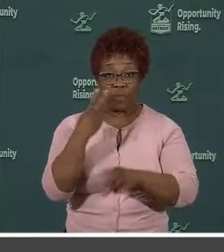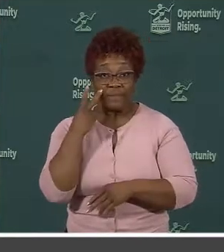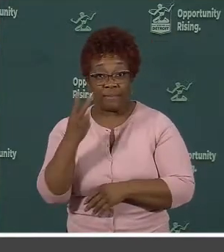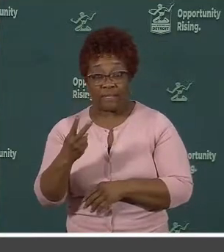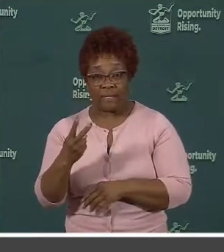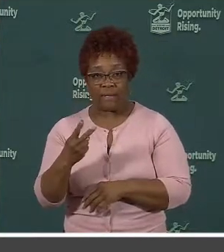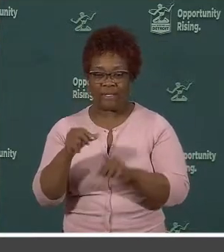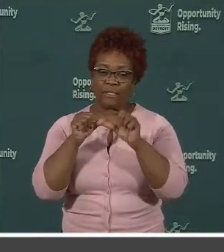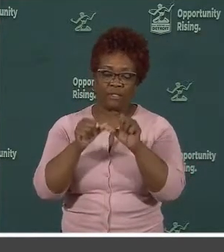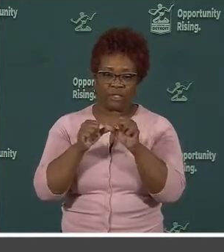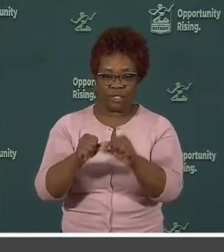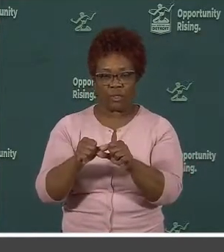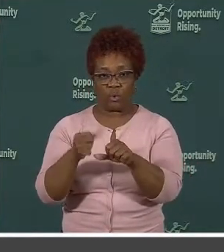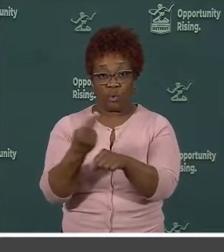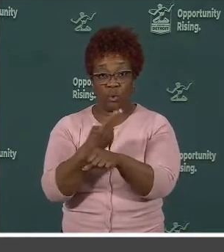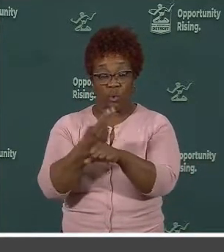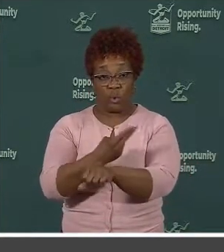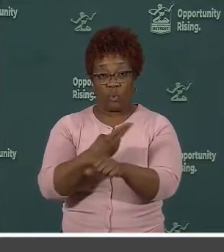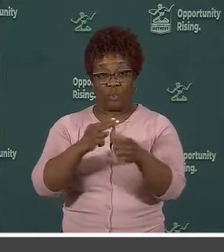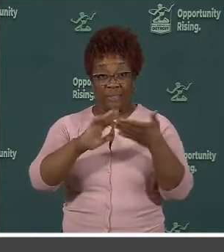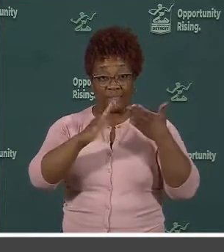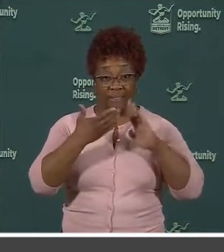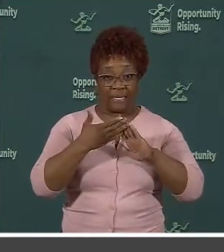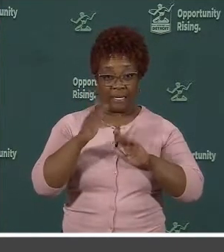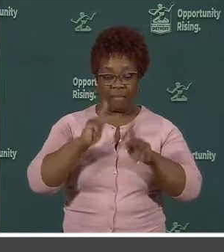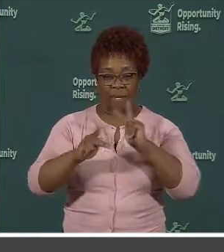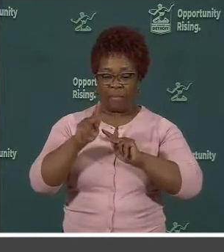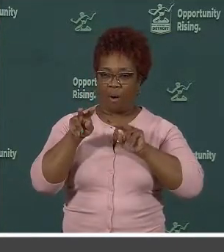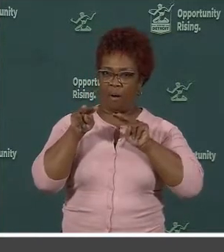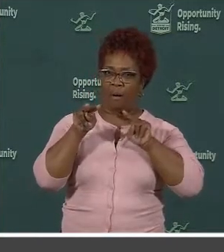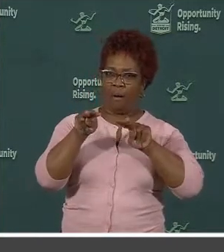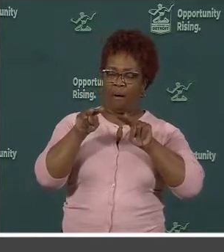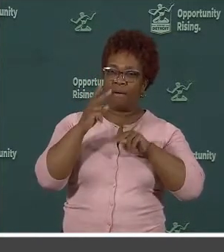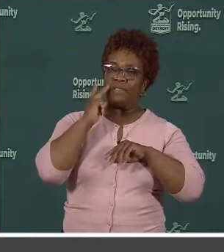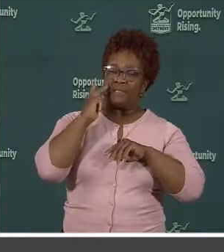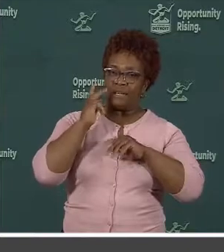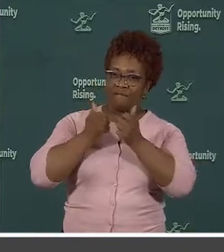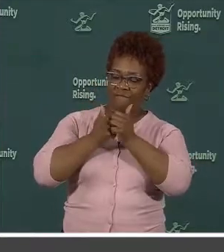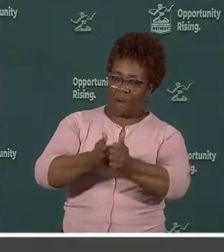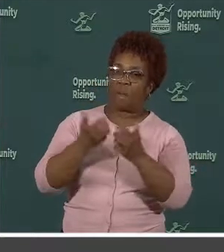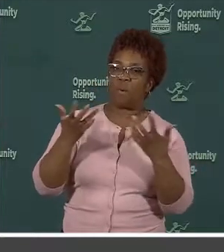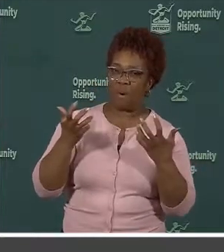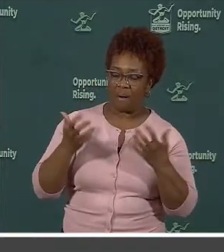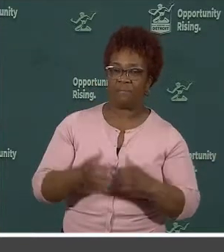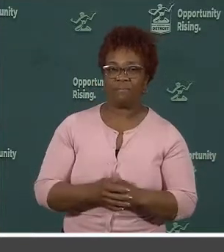MODEL FOR OTHERS TO FOLLOW FATHER YOU SAID YOU WILL